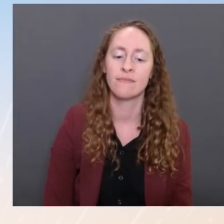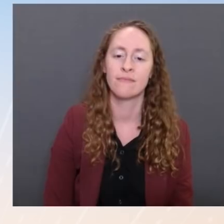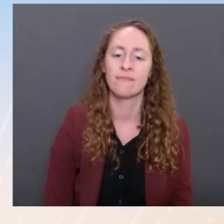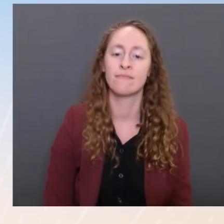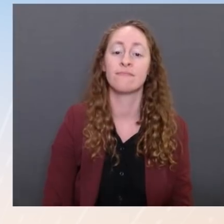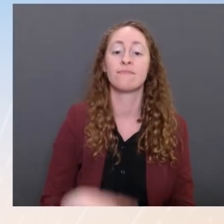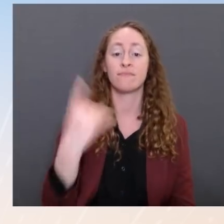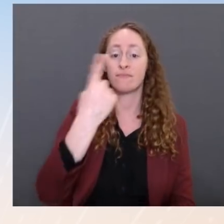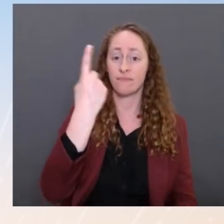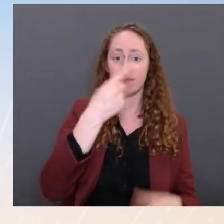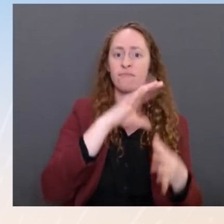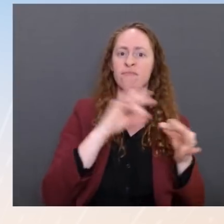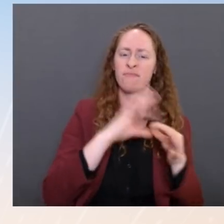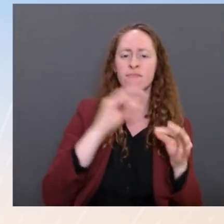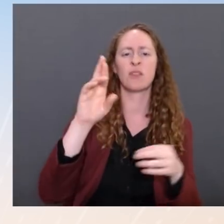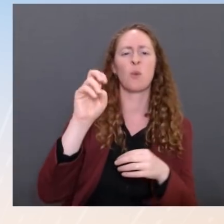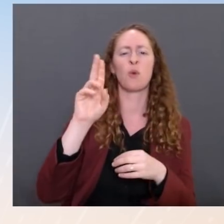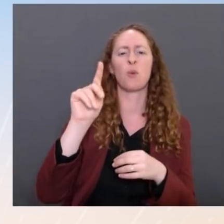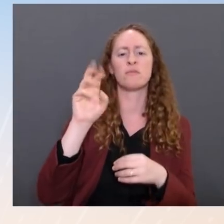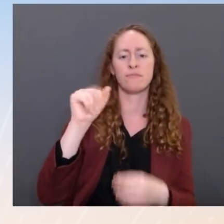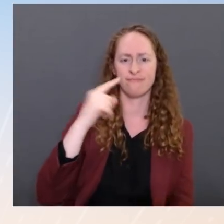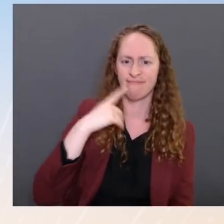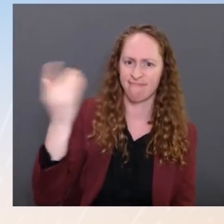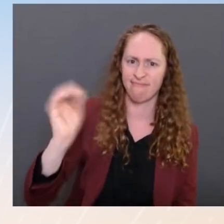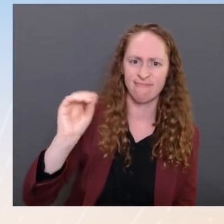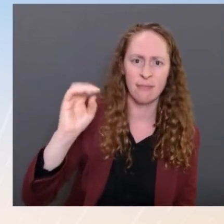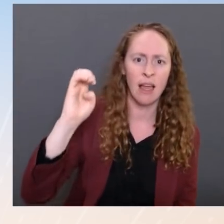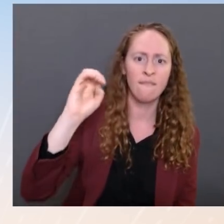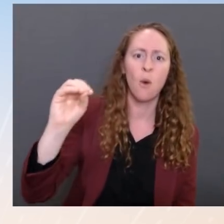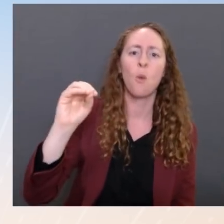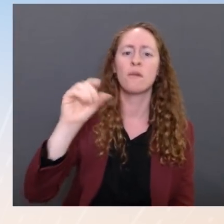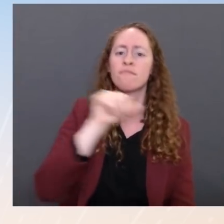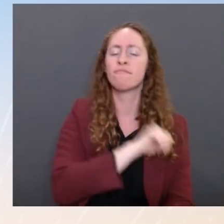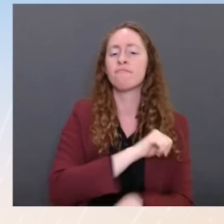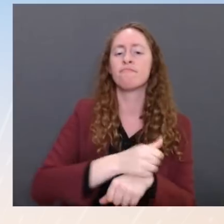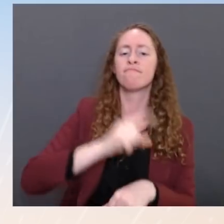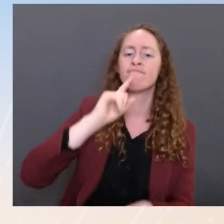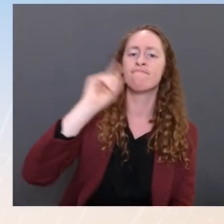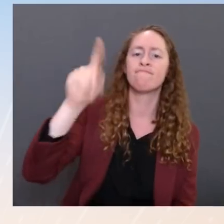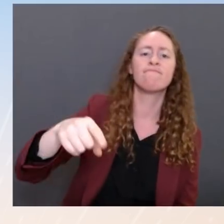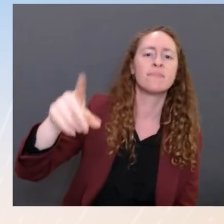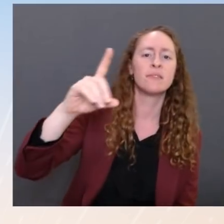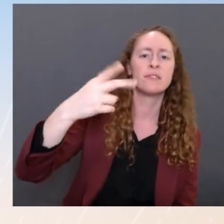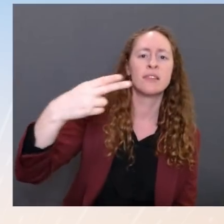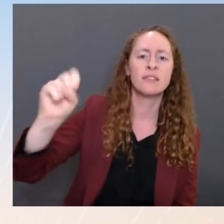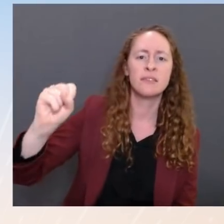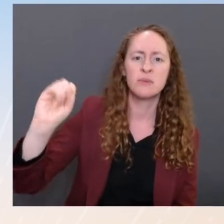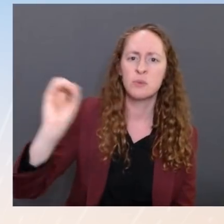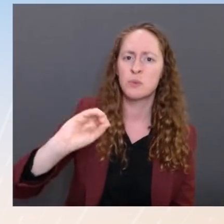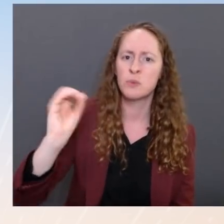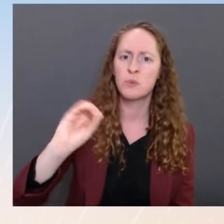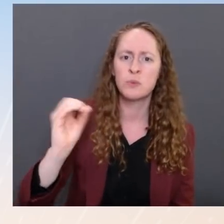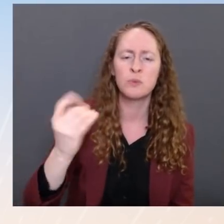and DOJ new powers to block Chinese access to vulnerable -- to Americans' sensitive information.